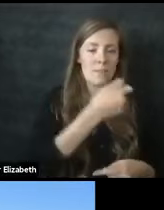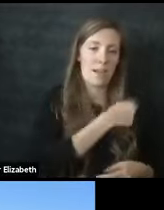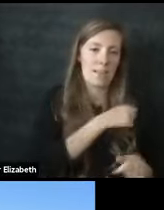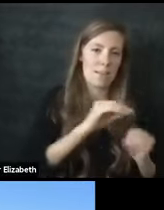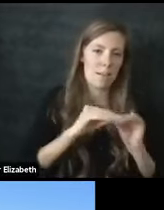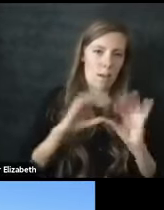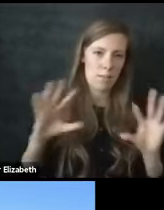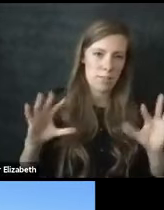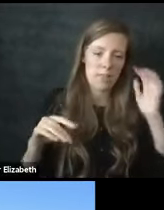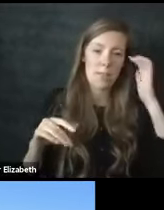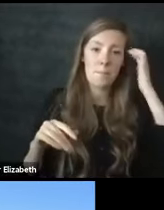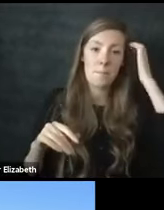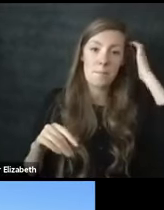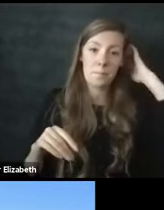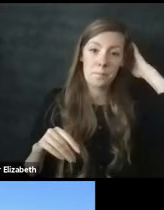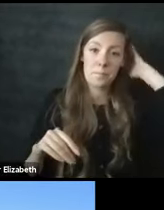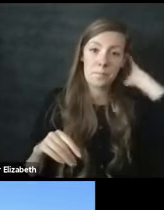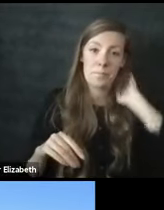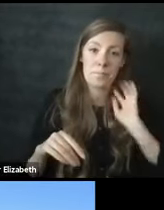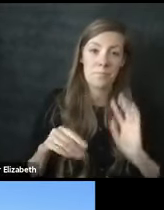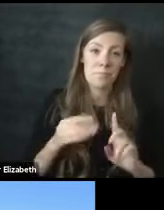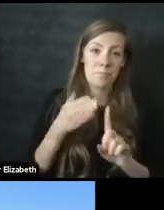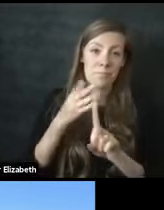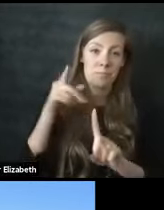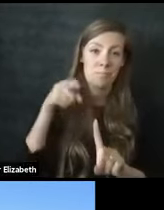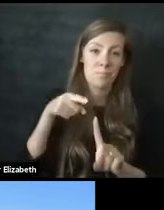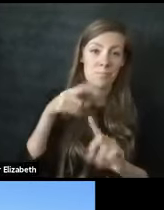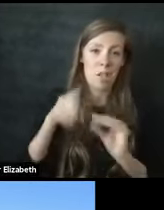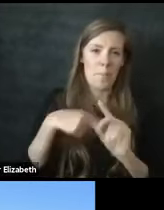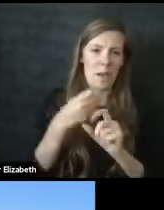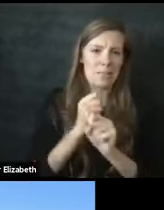And the main question most parents have is about safety.